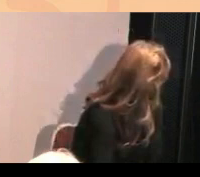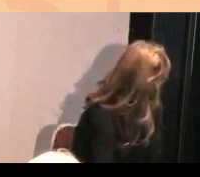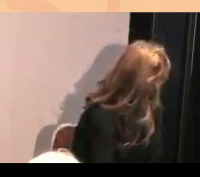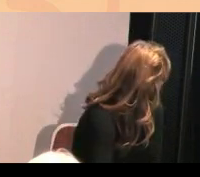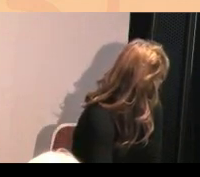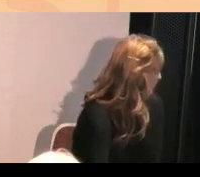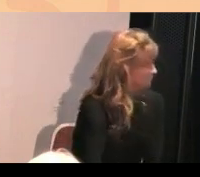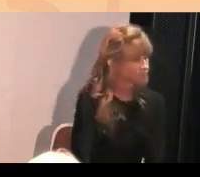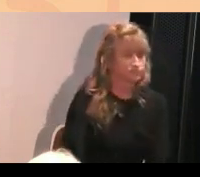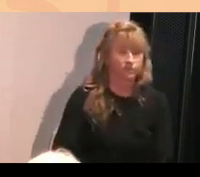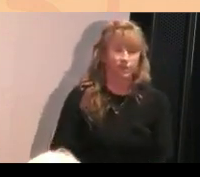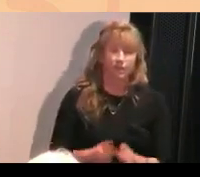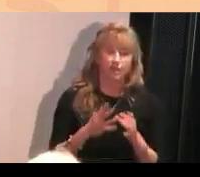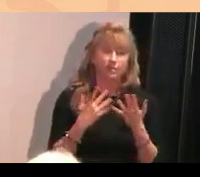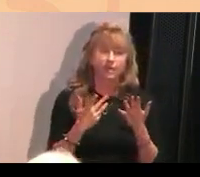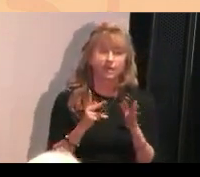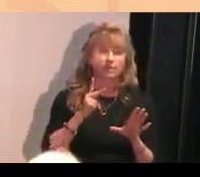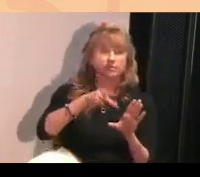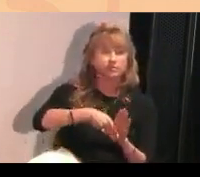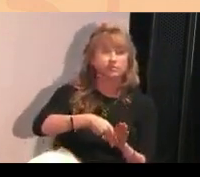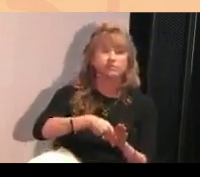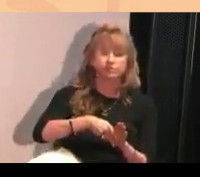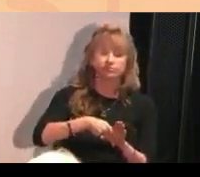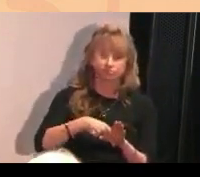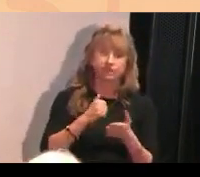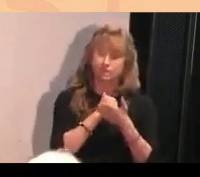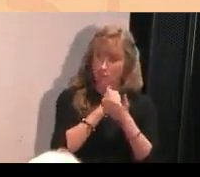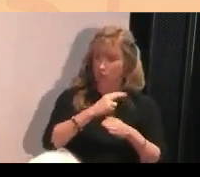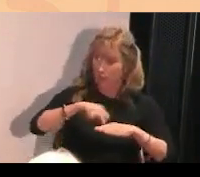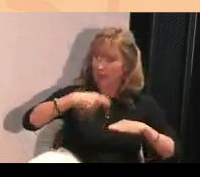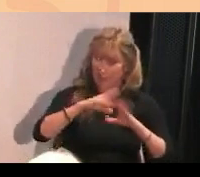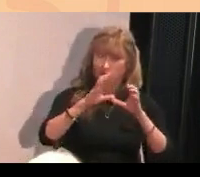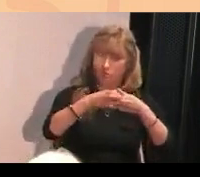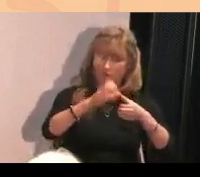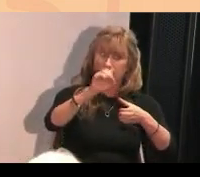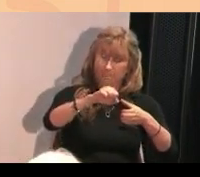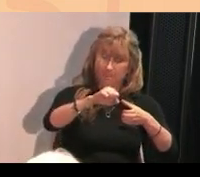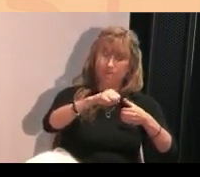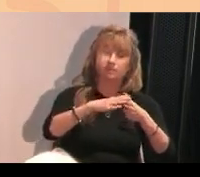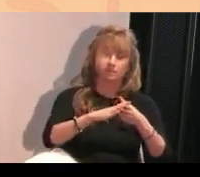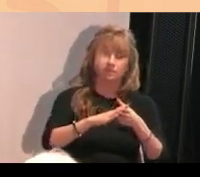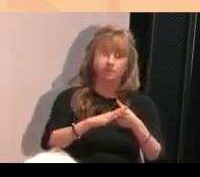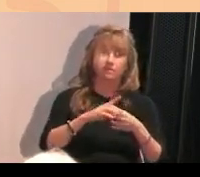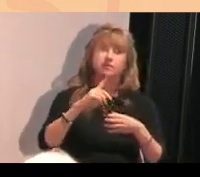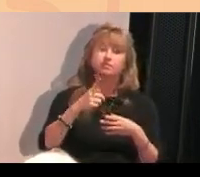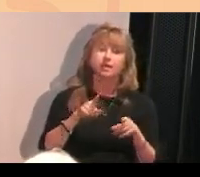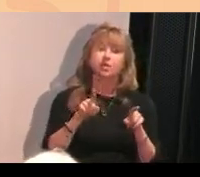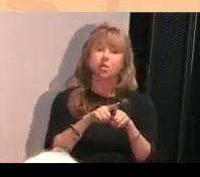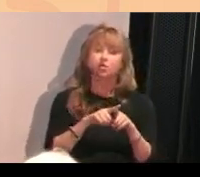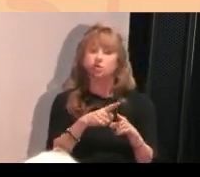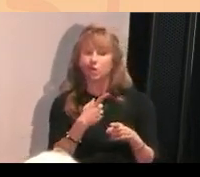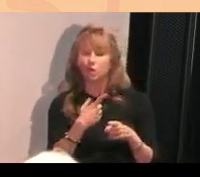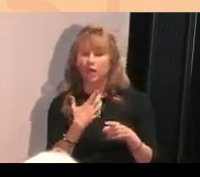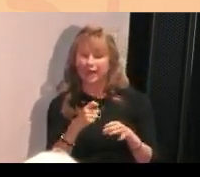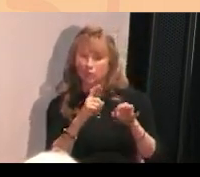many participants who supported a national body in principle also raised questions or concerns